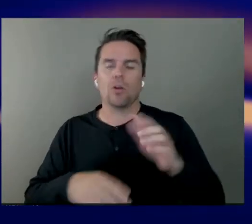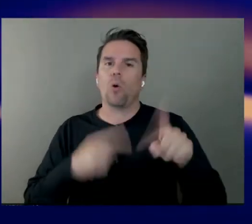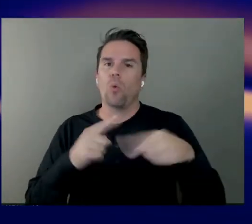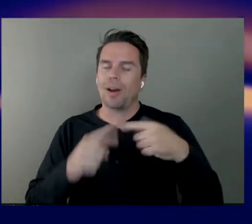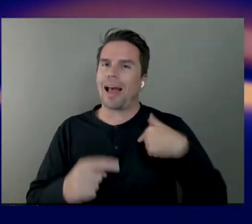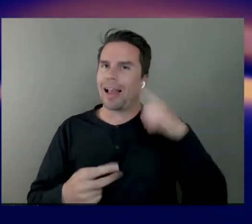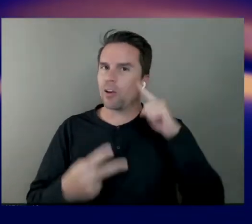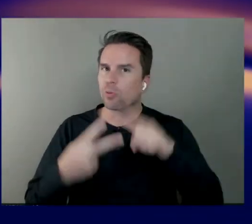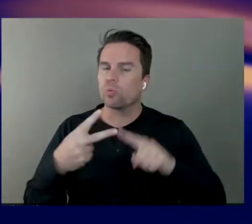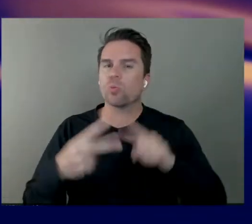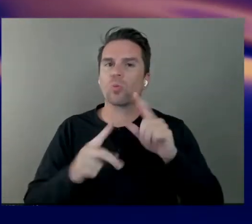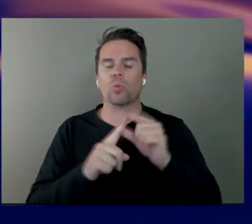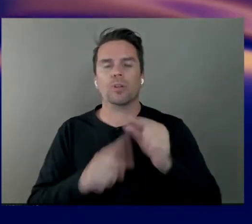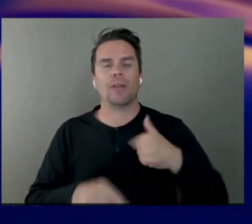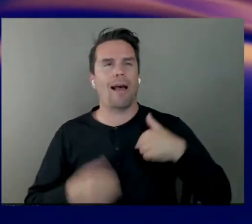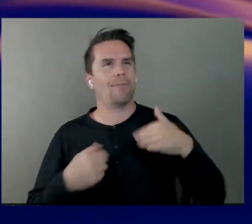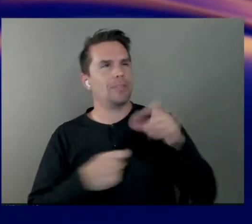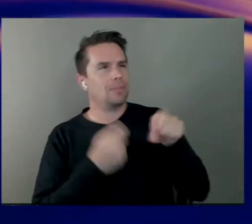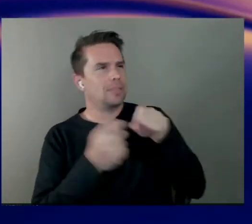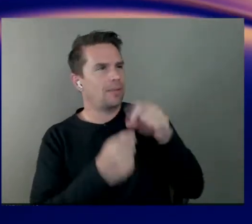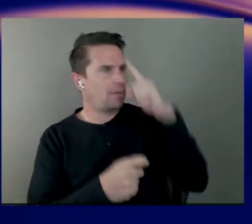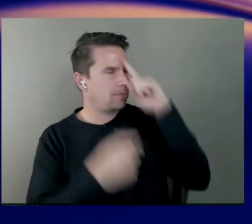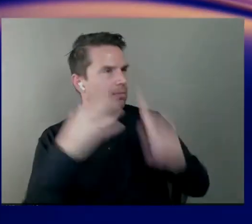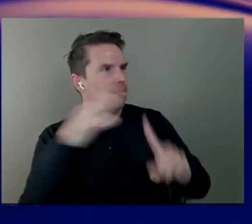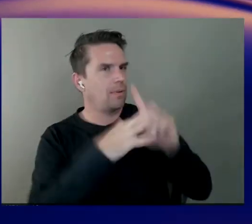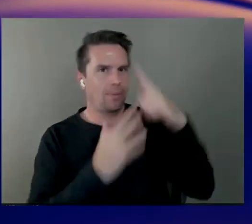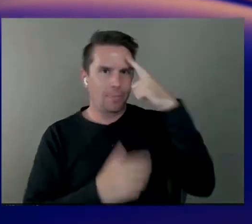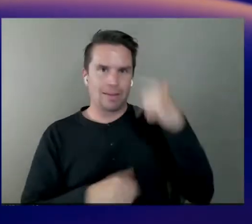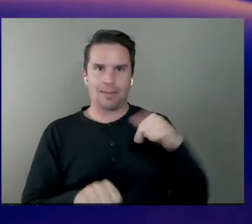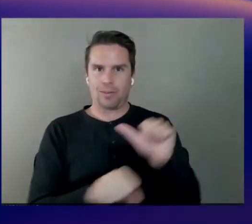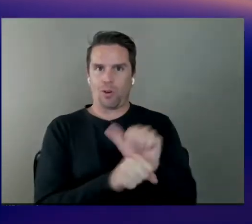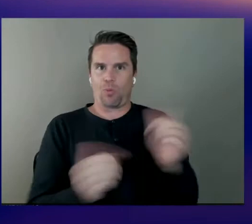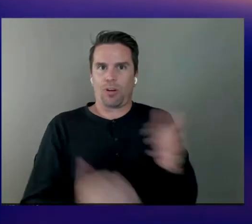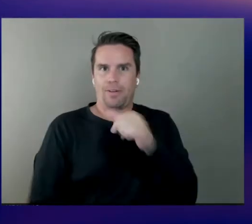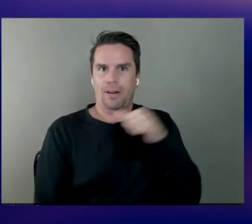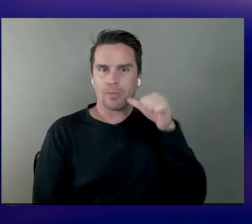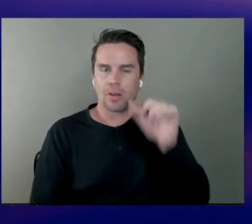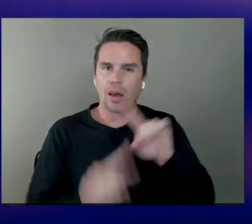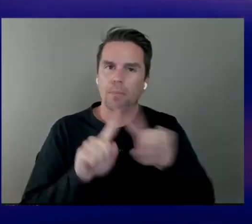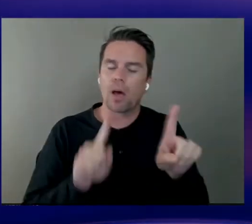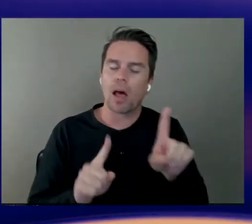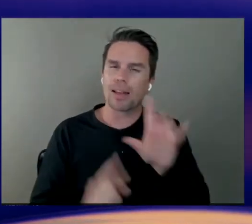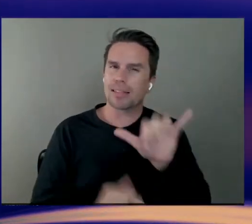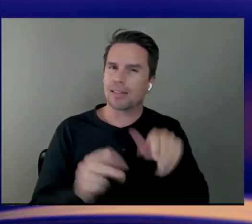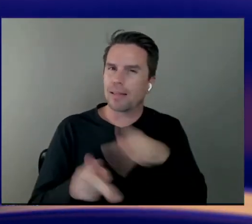But that's not necessarily true. So, is that types of approaches that you're taking with these badges of you know,